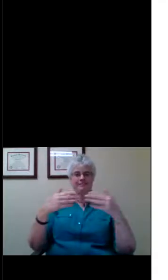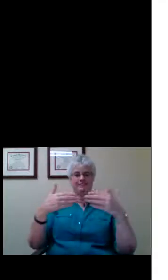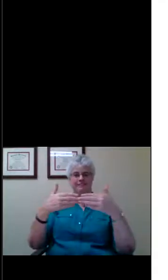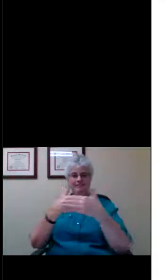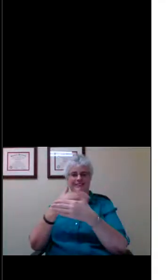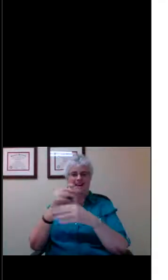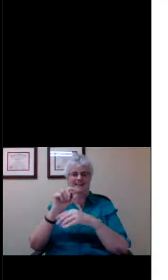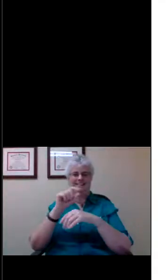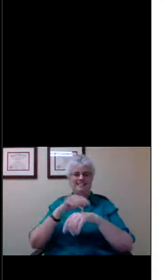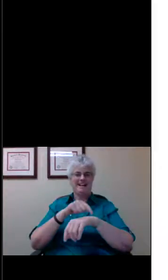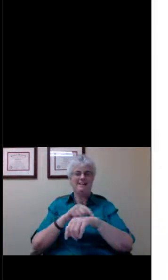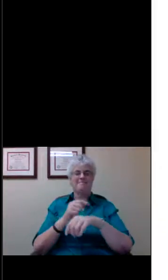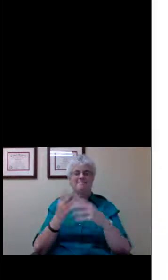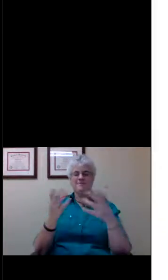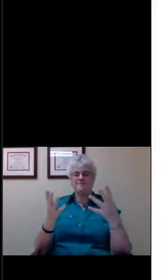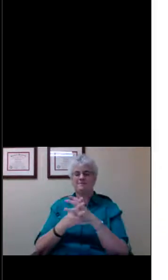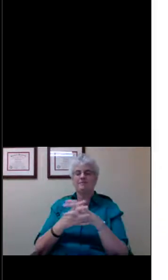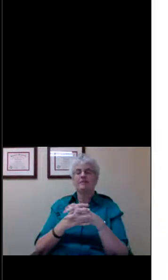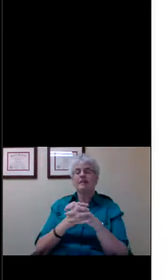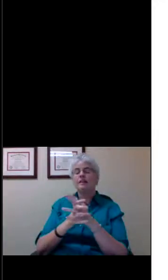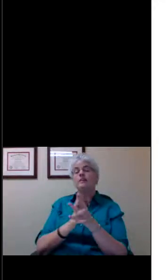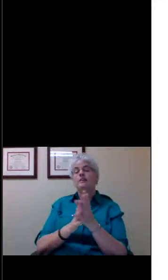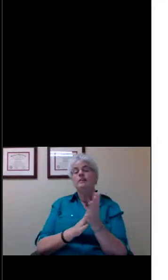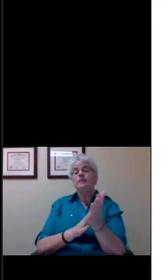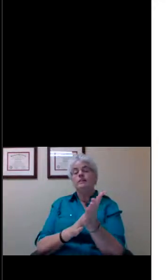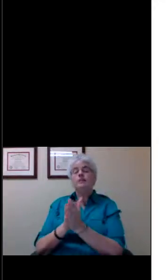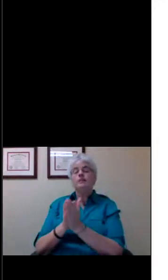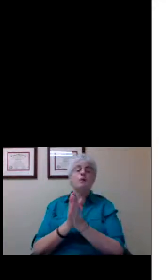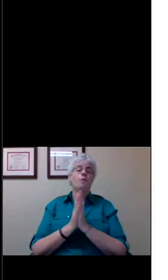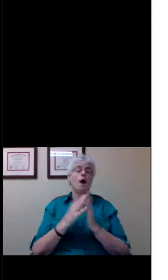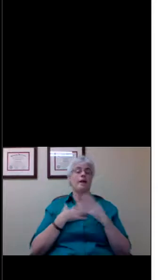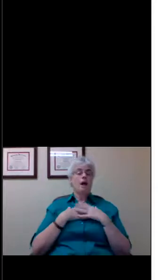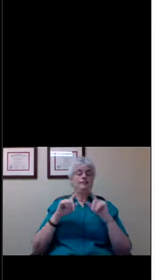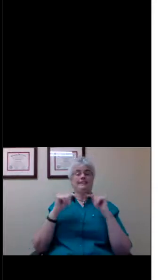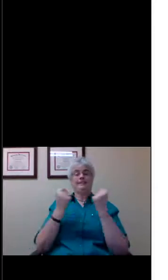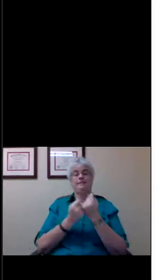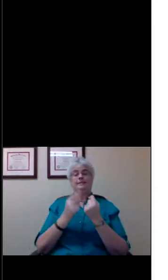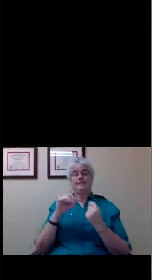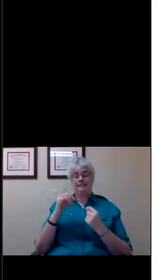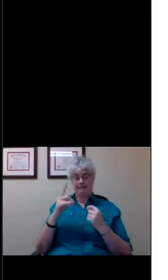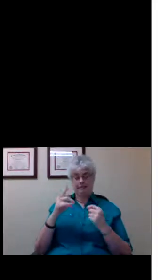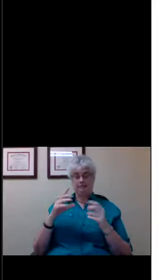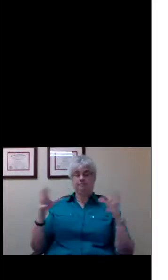[Audio has cut out briefly.]